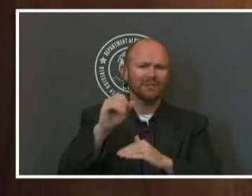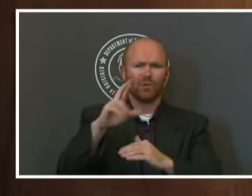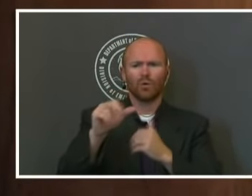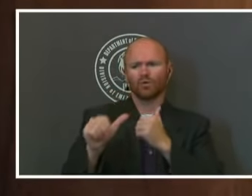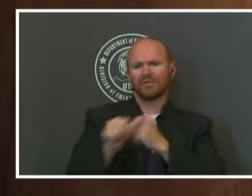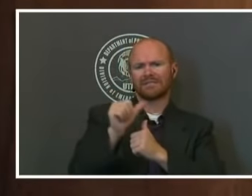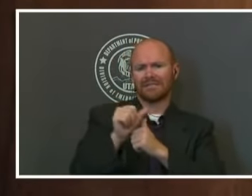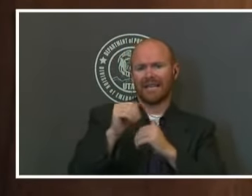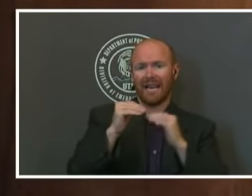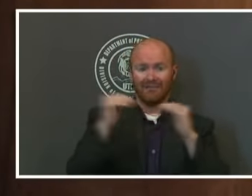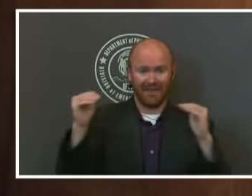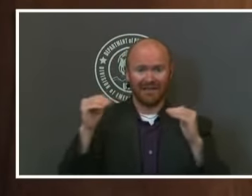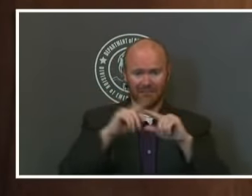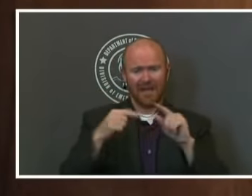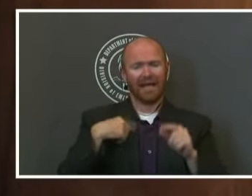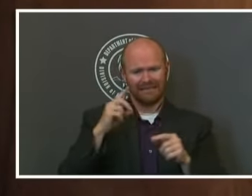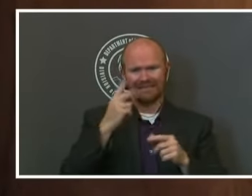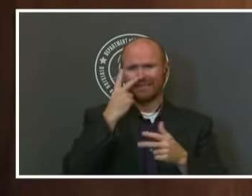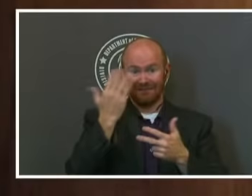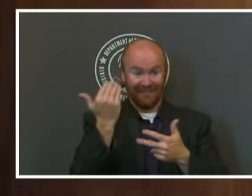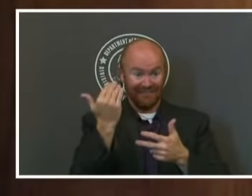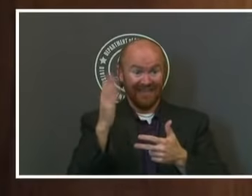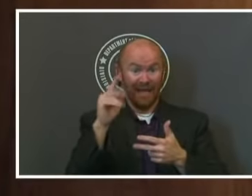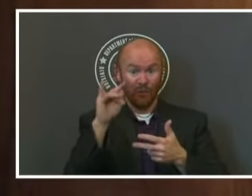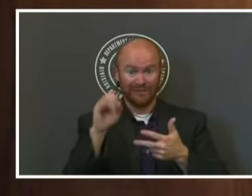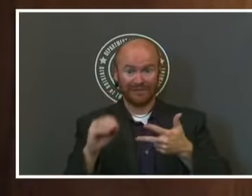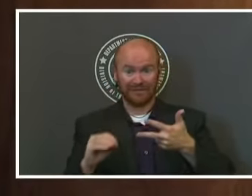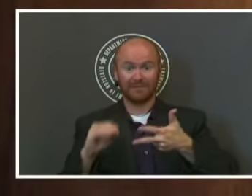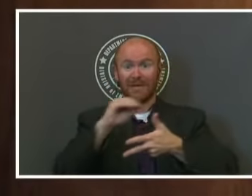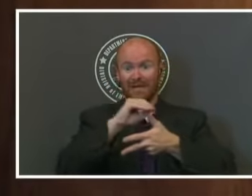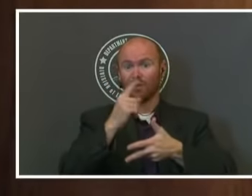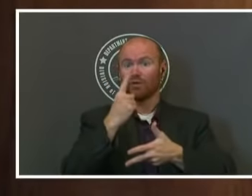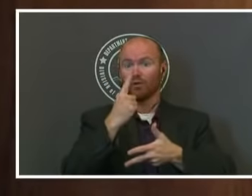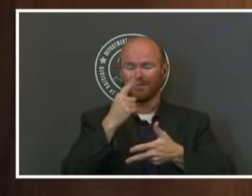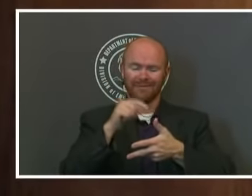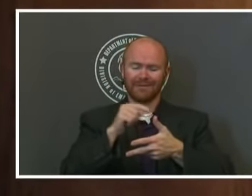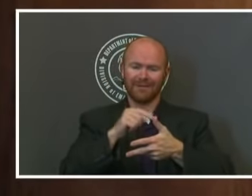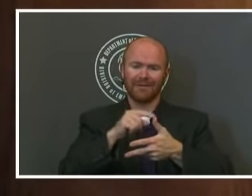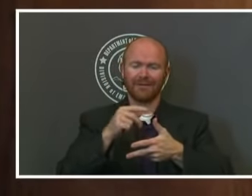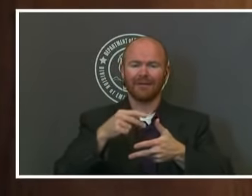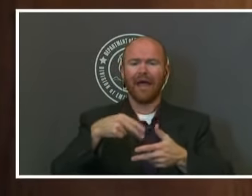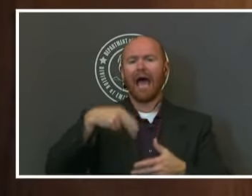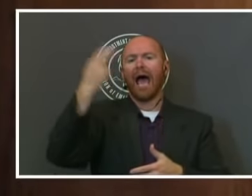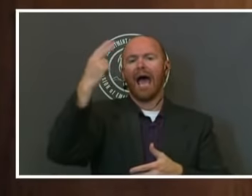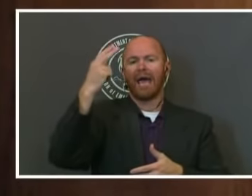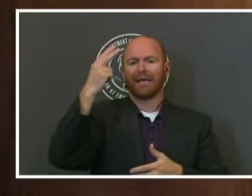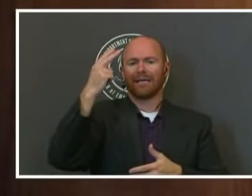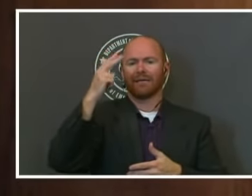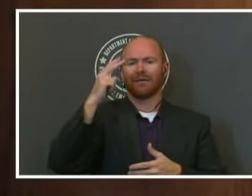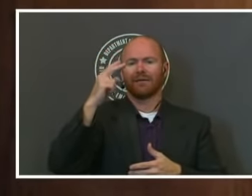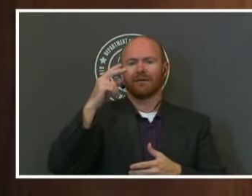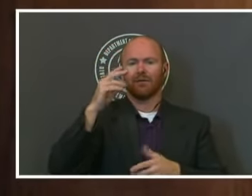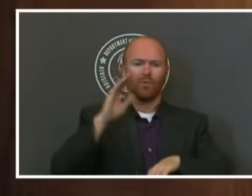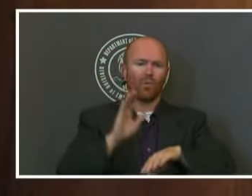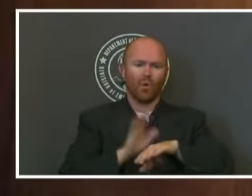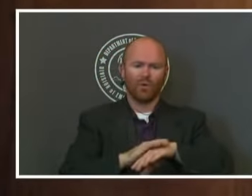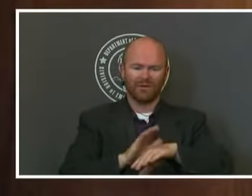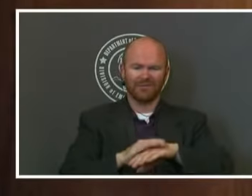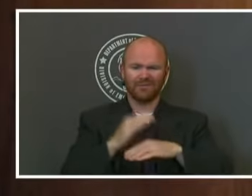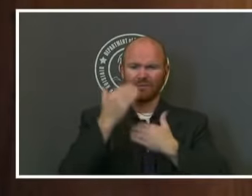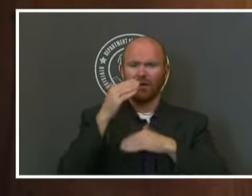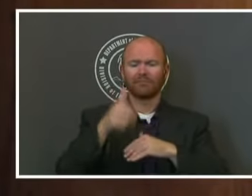see all of those counties move